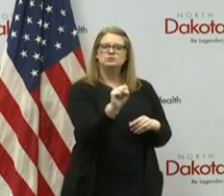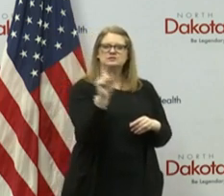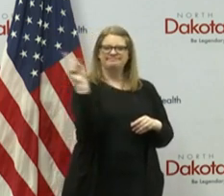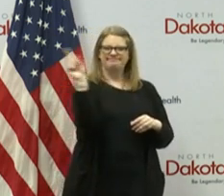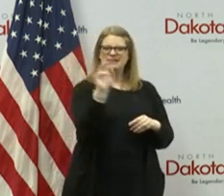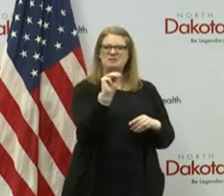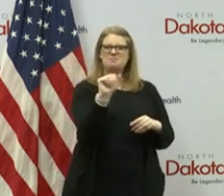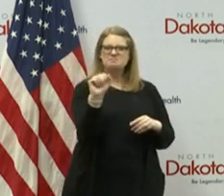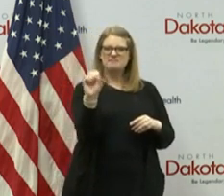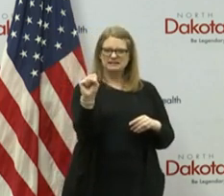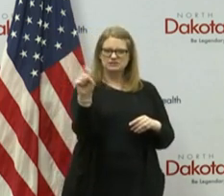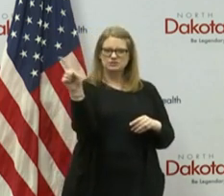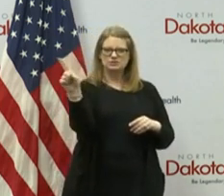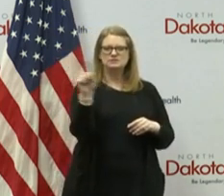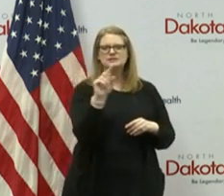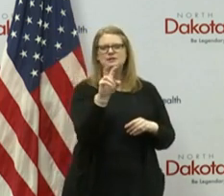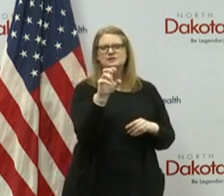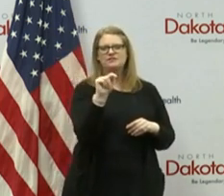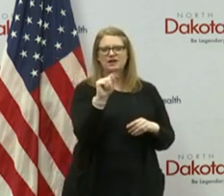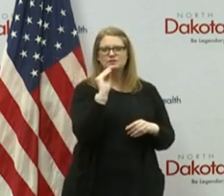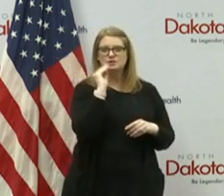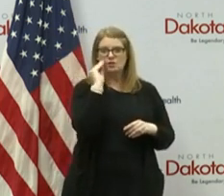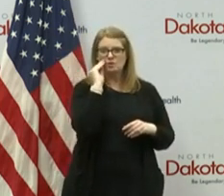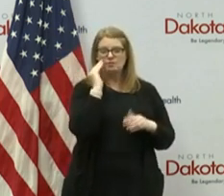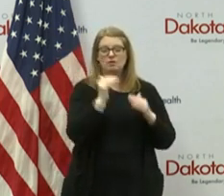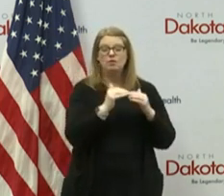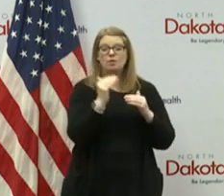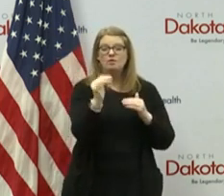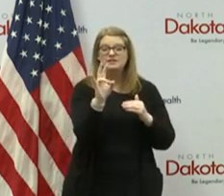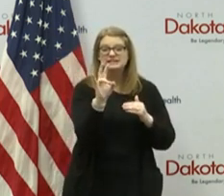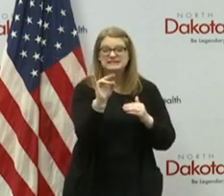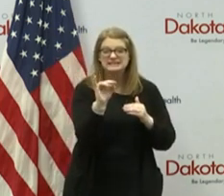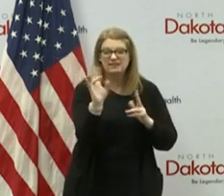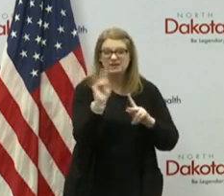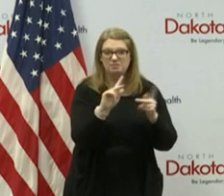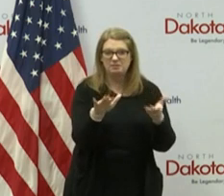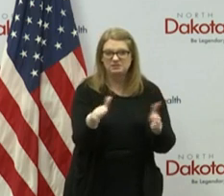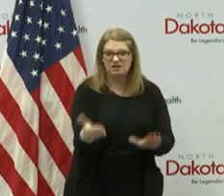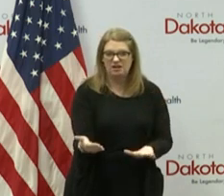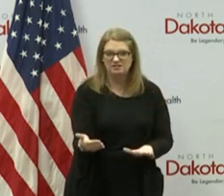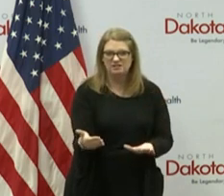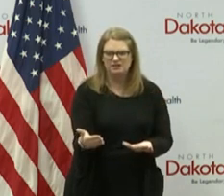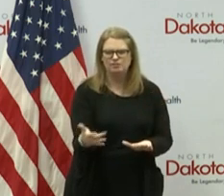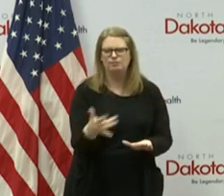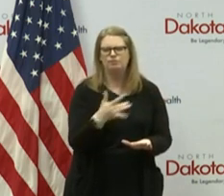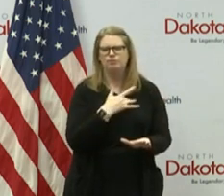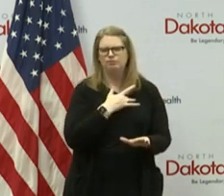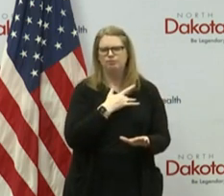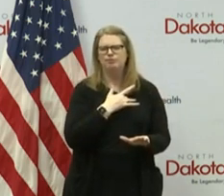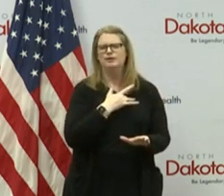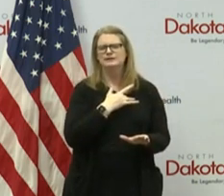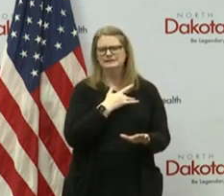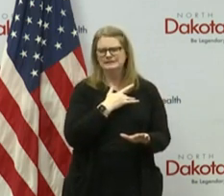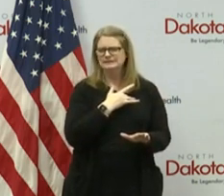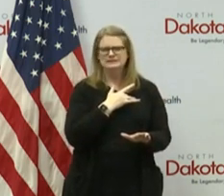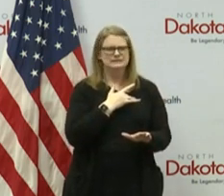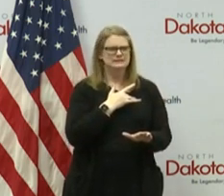CAPABILITY. AGAIN, WE KNOW THAT IN THE NEWS RECENTLY IN MASSACHUSETTS THERE